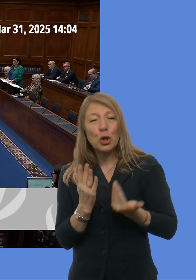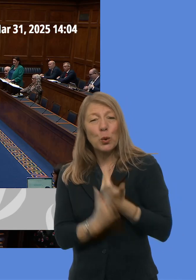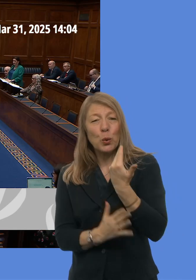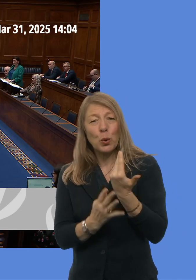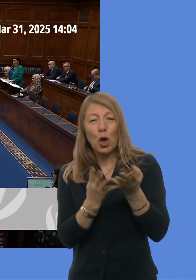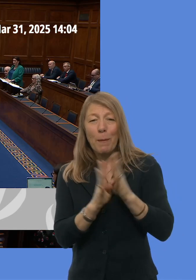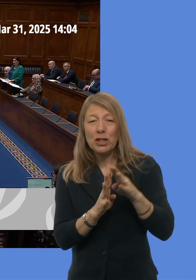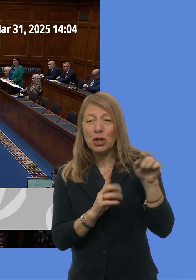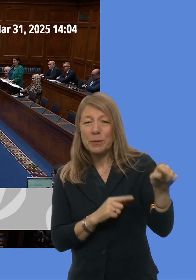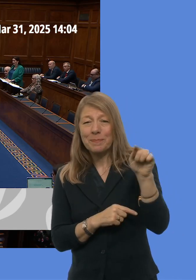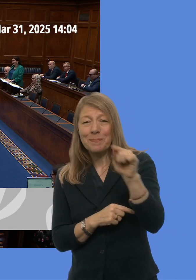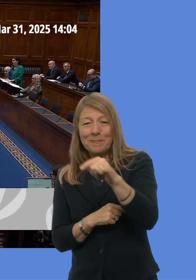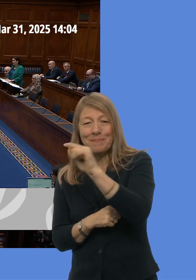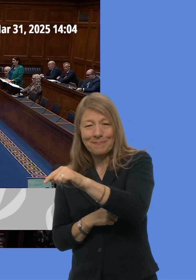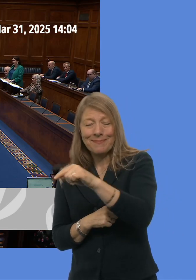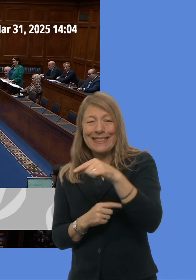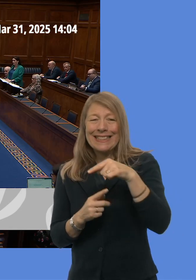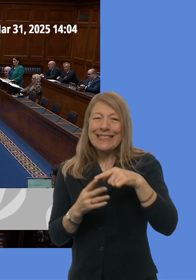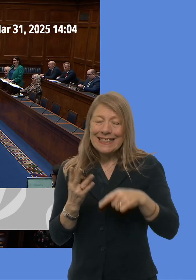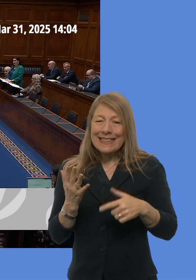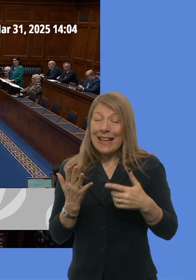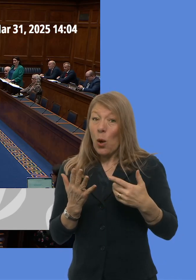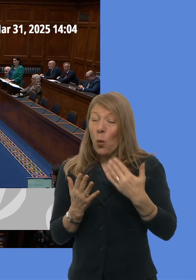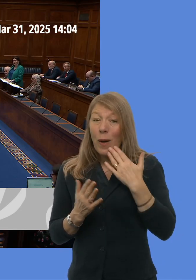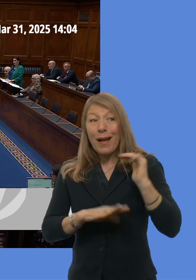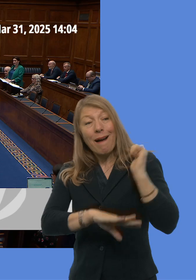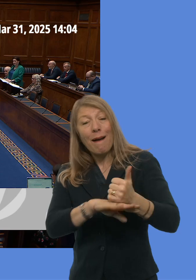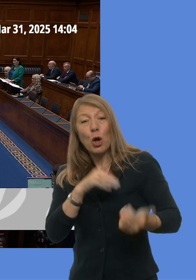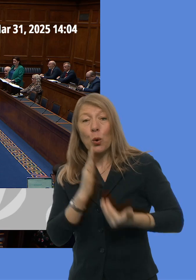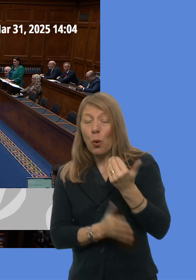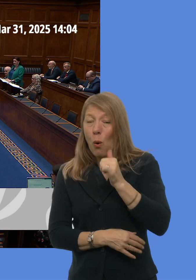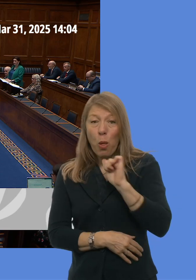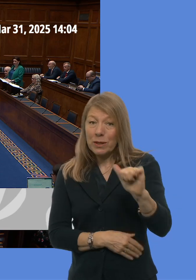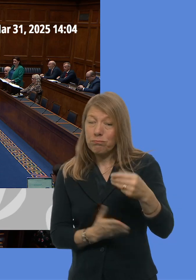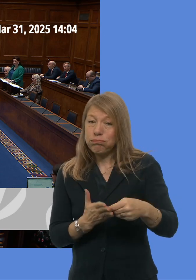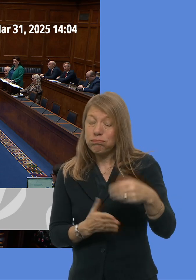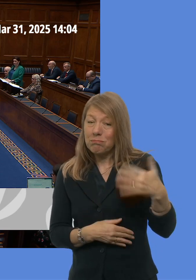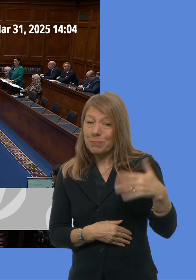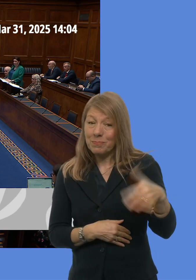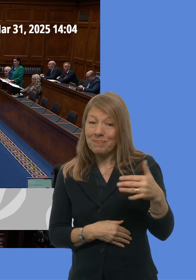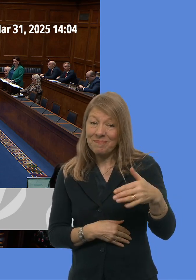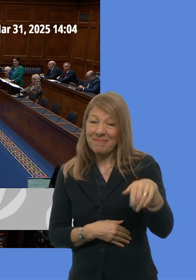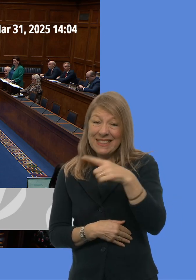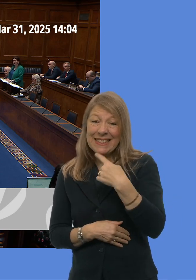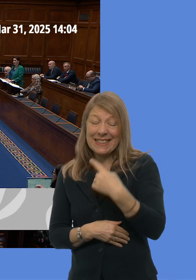it a significant cost. I think that is something for us to be mindful about, but the £1 million that is projected in terms of business case projections